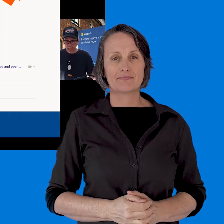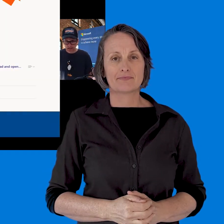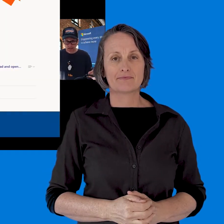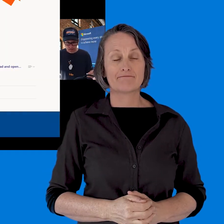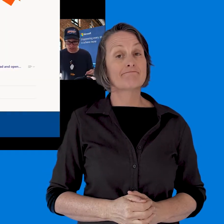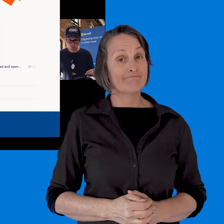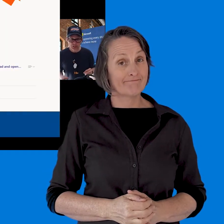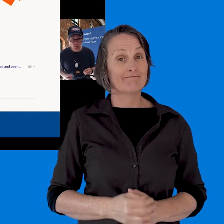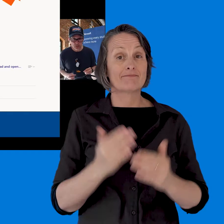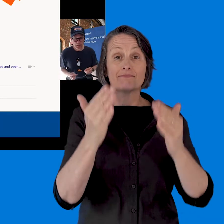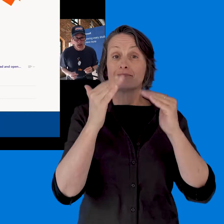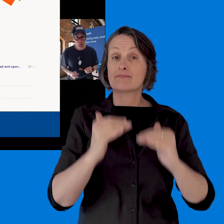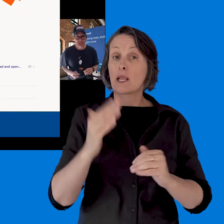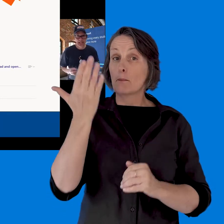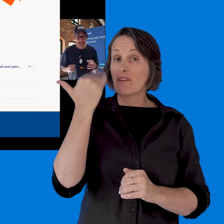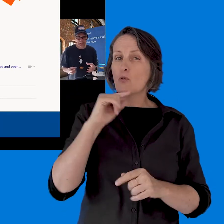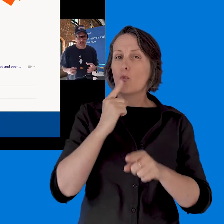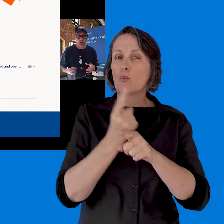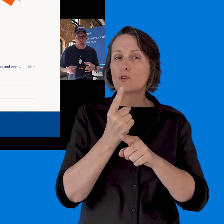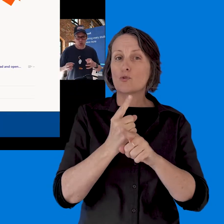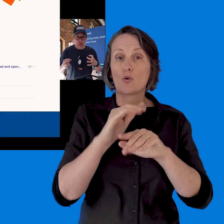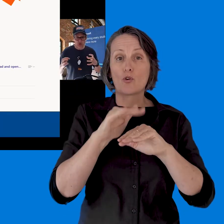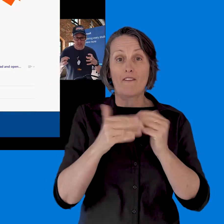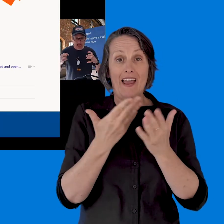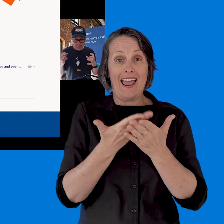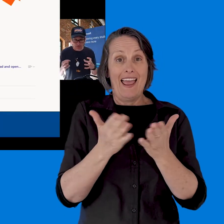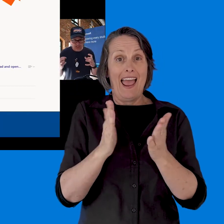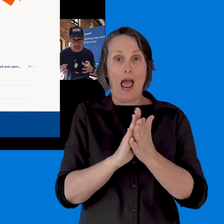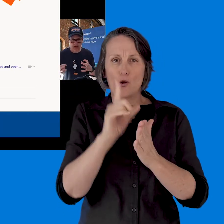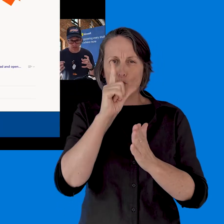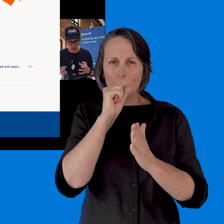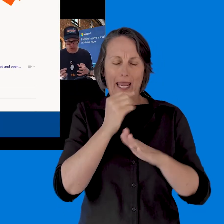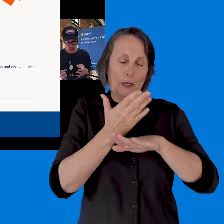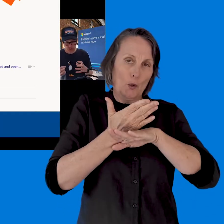Now, the other thing we talked about was getting your most up-to-date versions